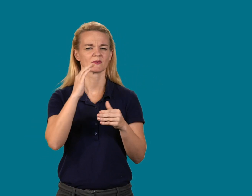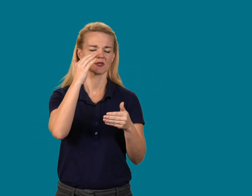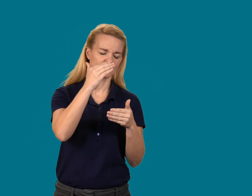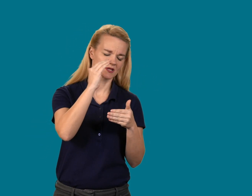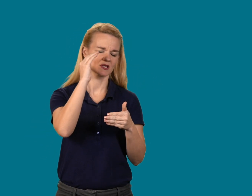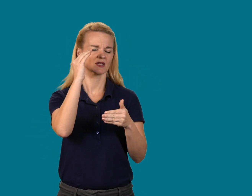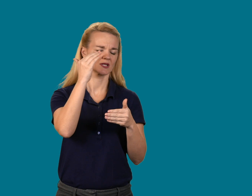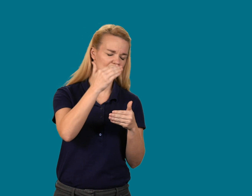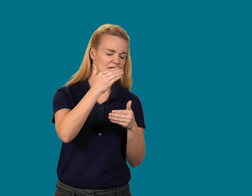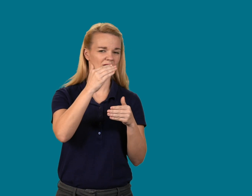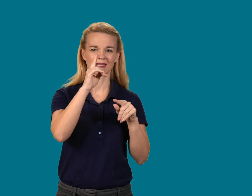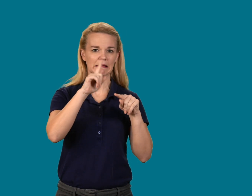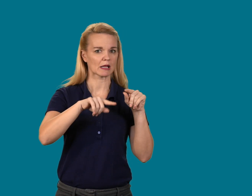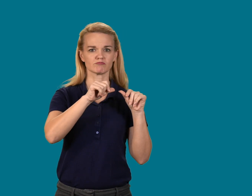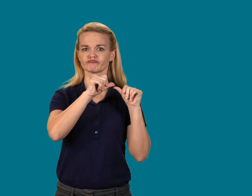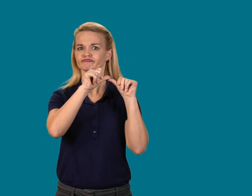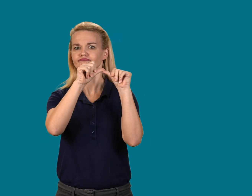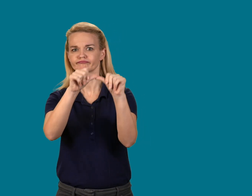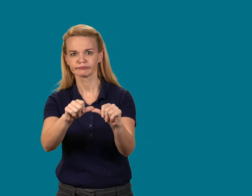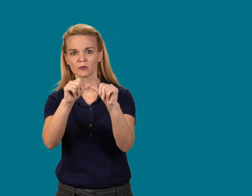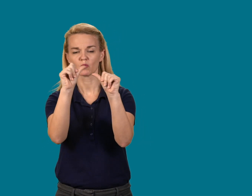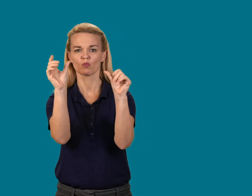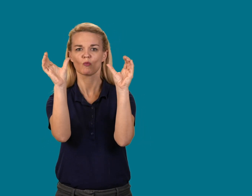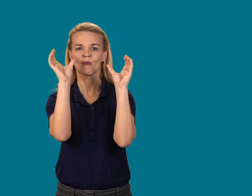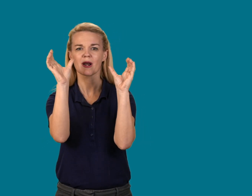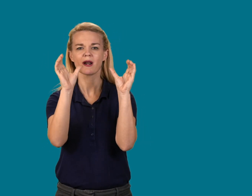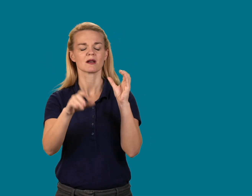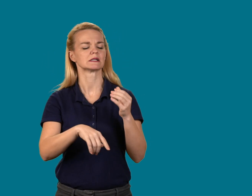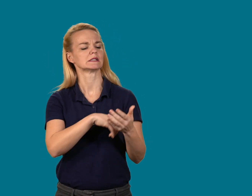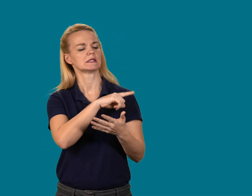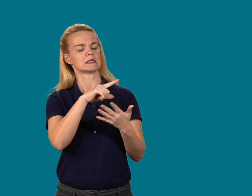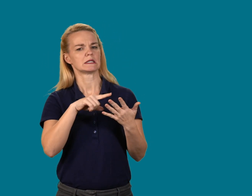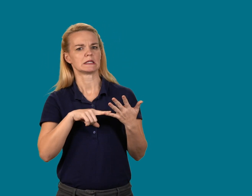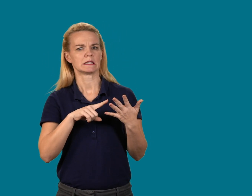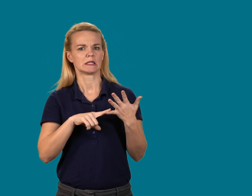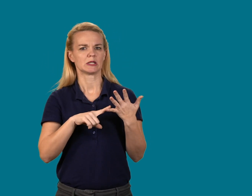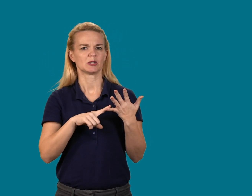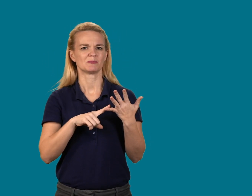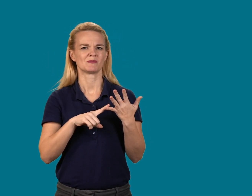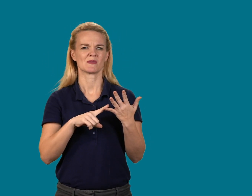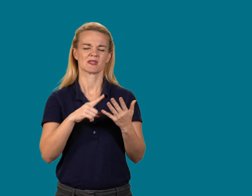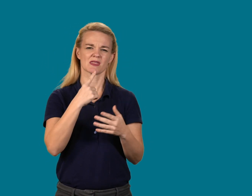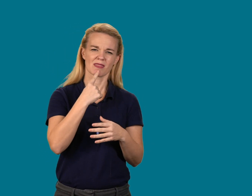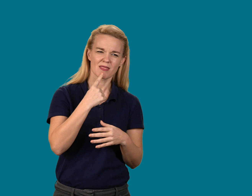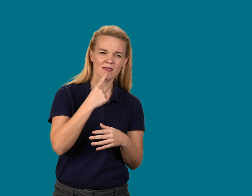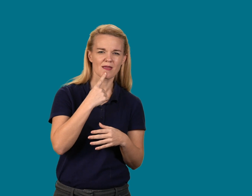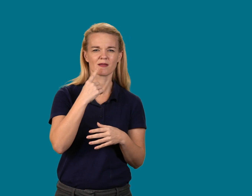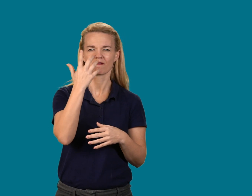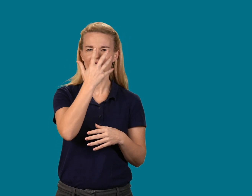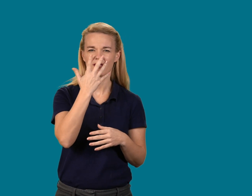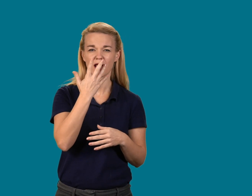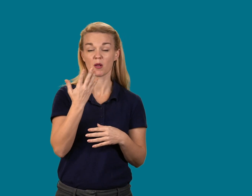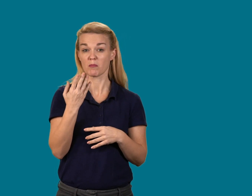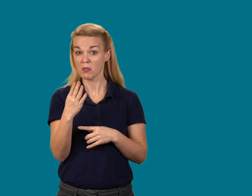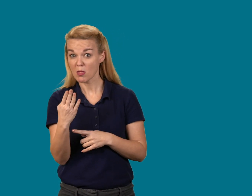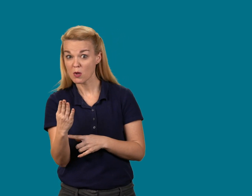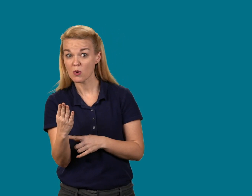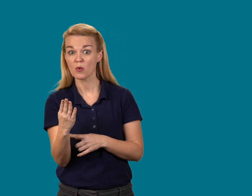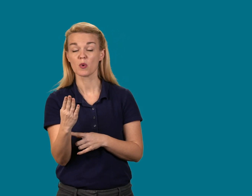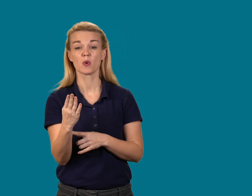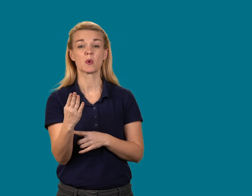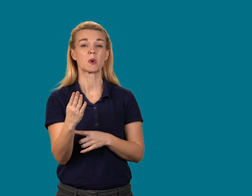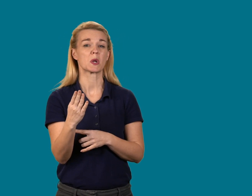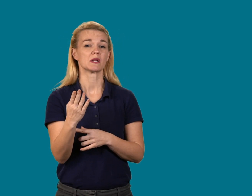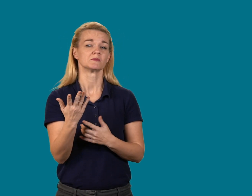unable to wake up or stay awake, lips or face look blue.